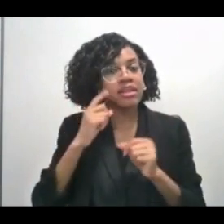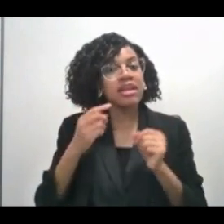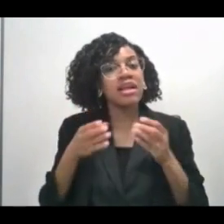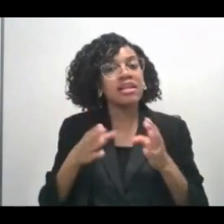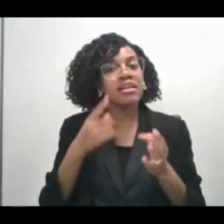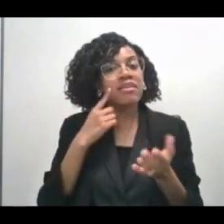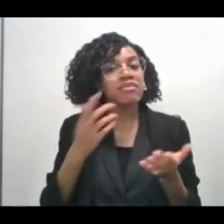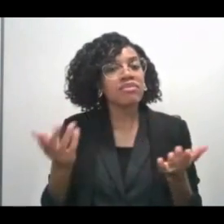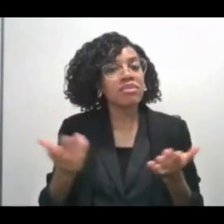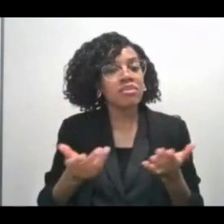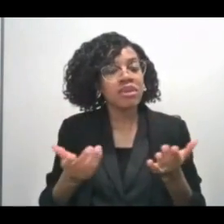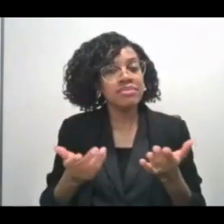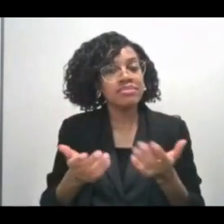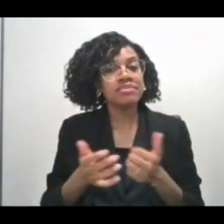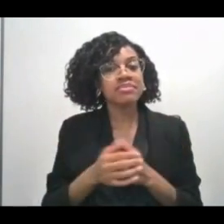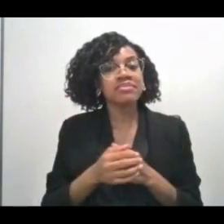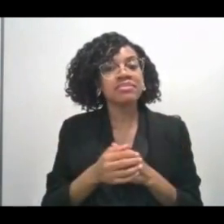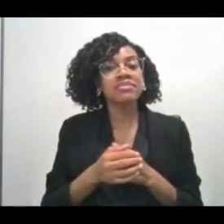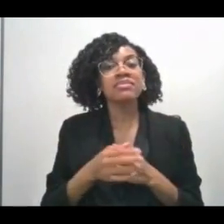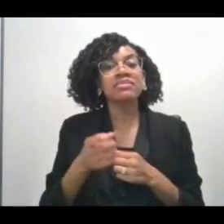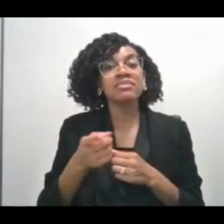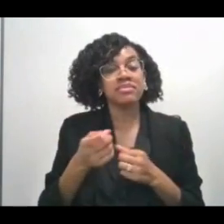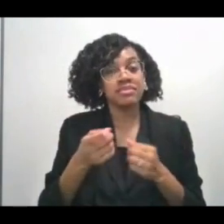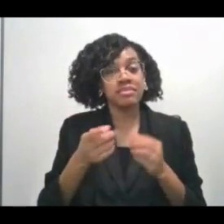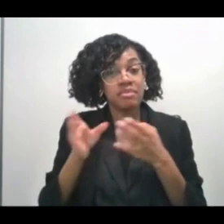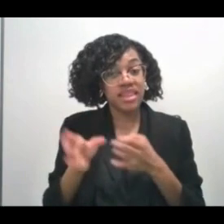resilience plan implemented through multiple departments.